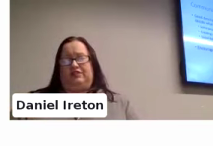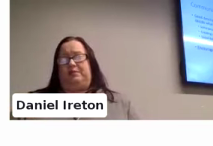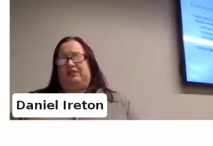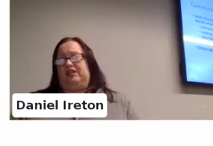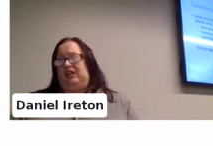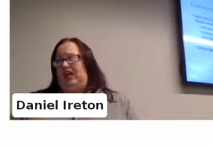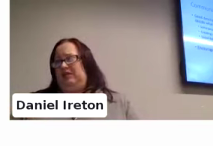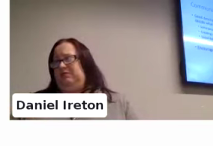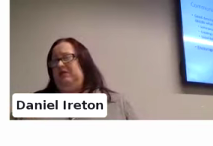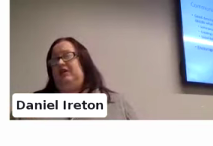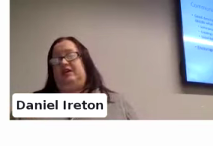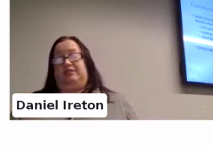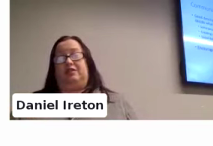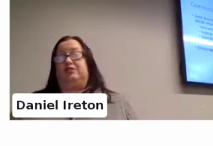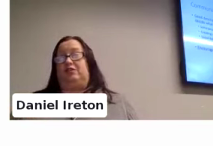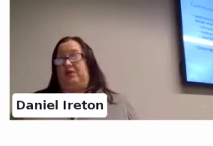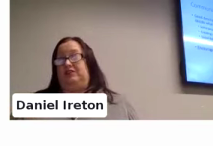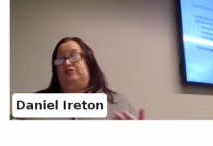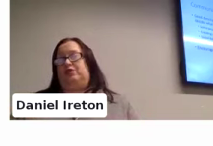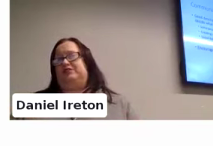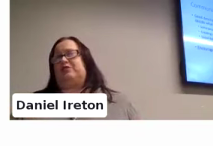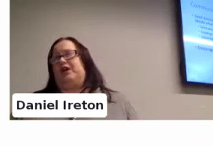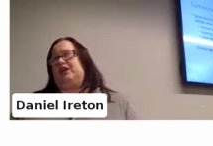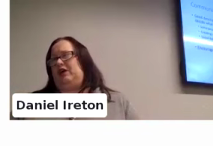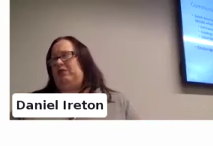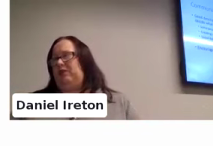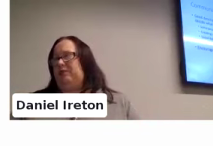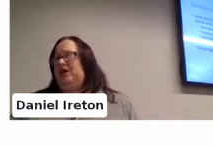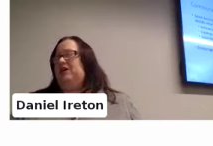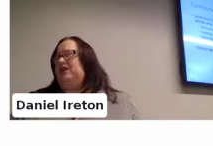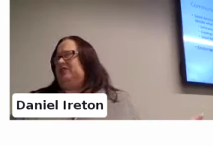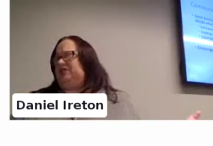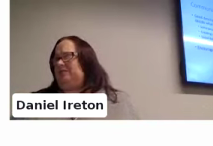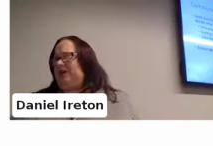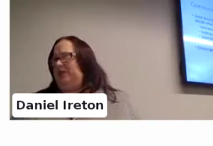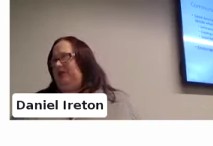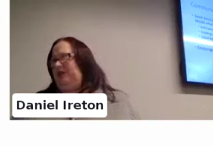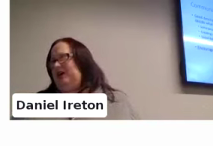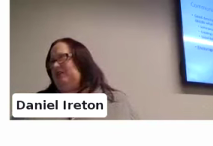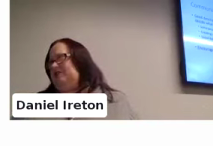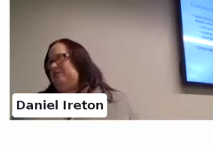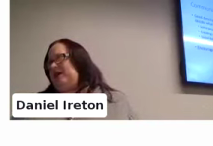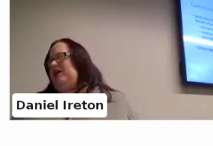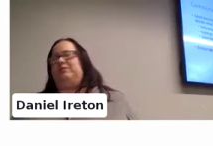And so that's why we concentrate, I'm trying to find a variety of games, a variety of different modifications to find something that would be both appealing and accessible to different audiences depending on their needs.